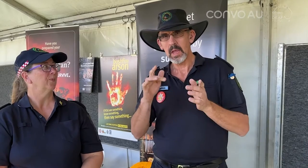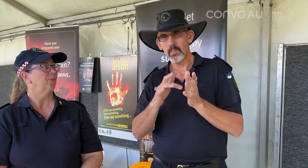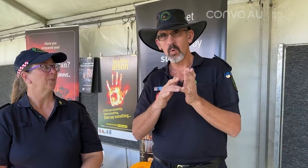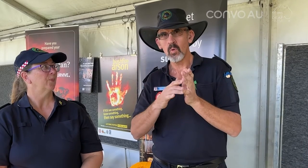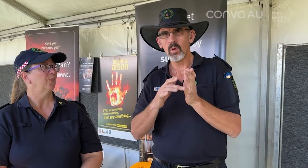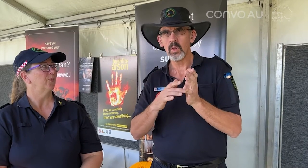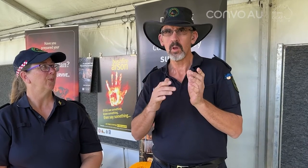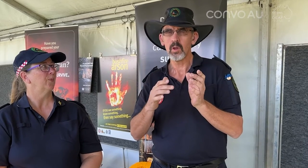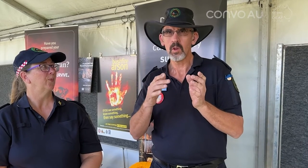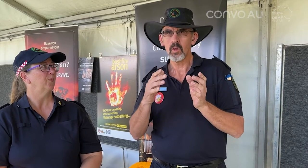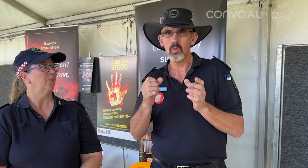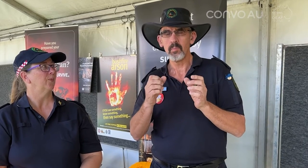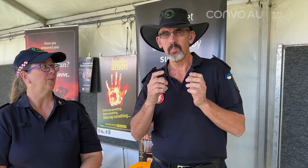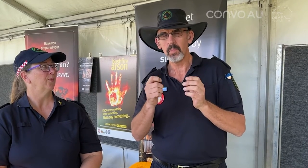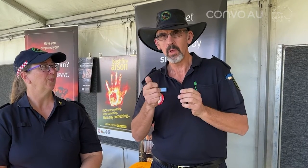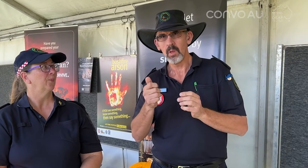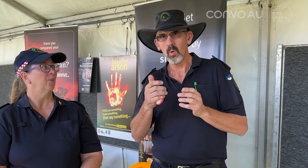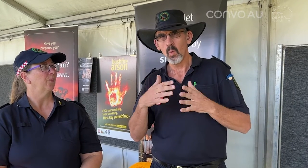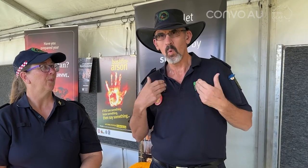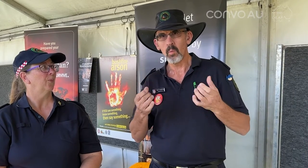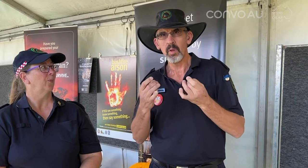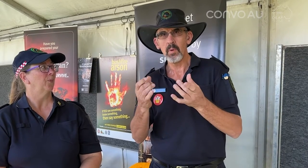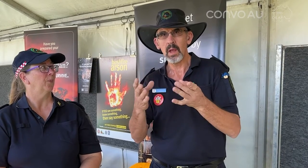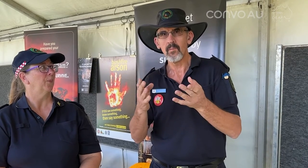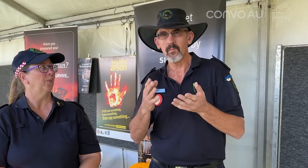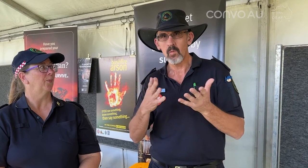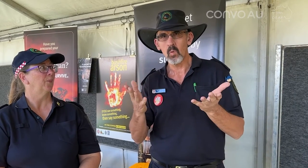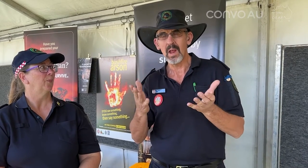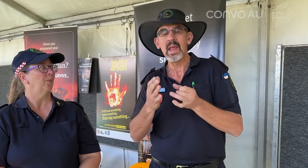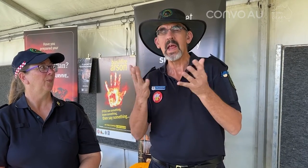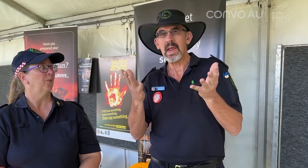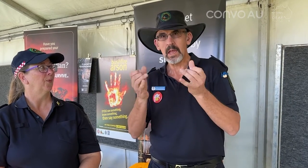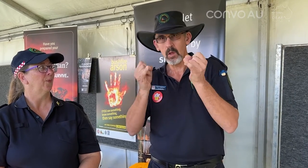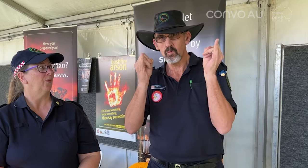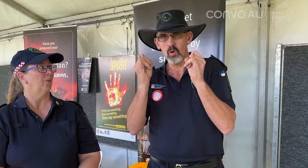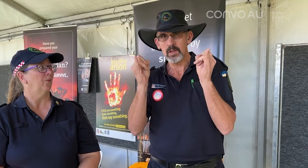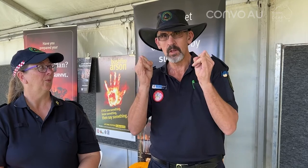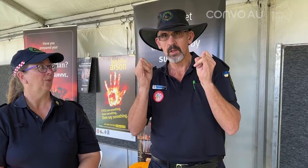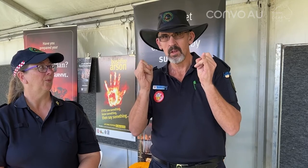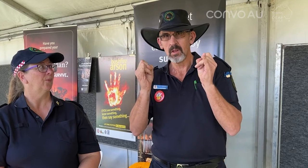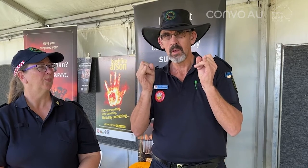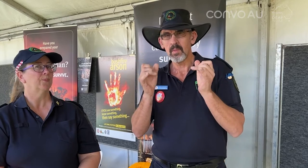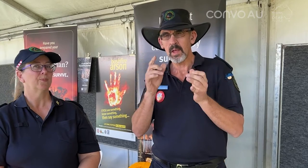It is important to be well prepared for any crisis,